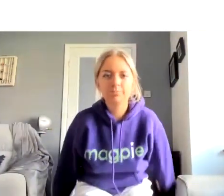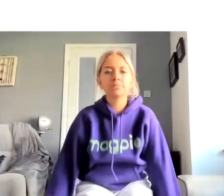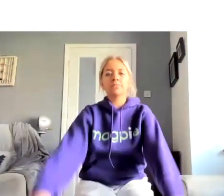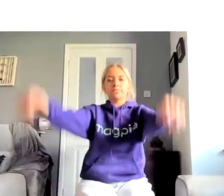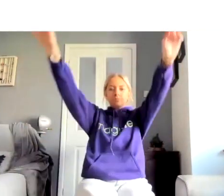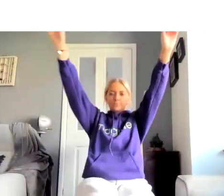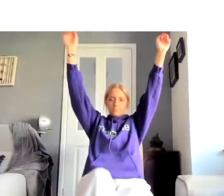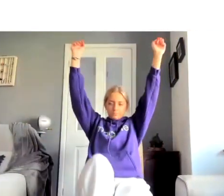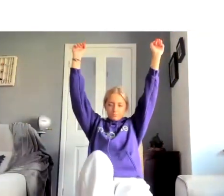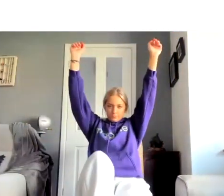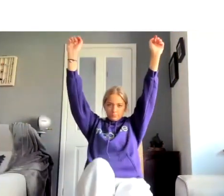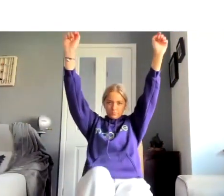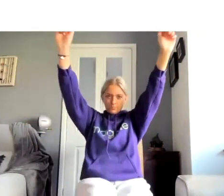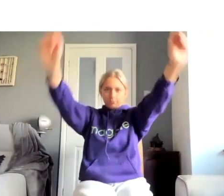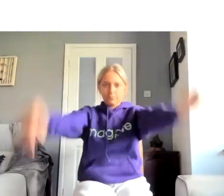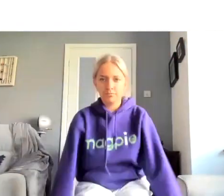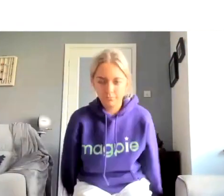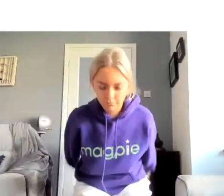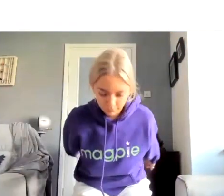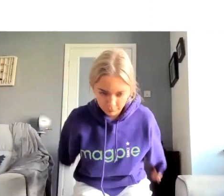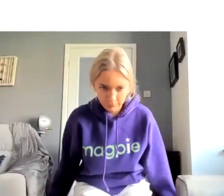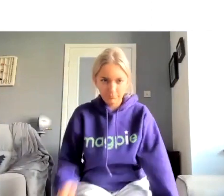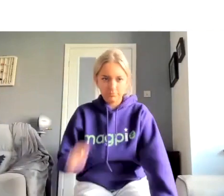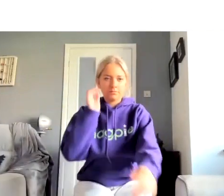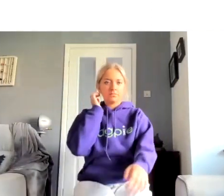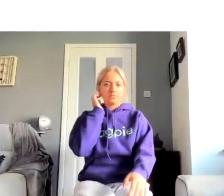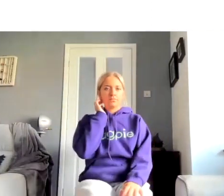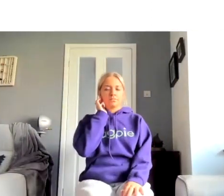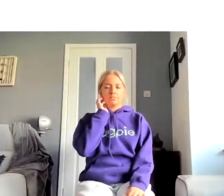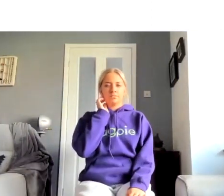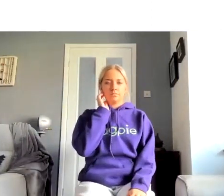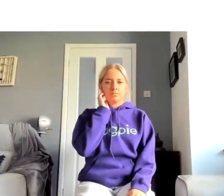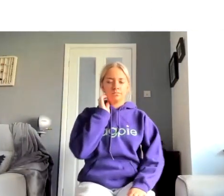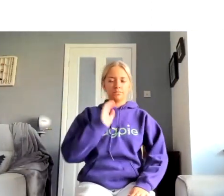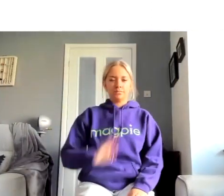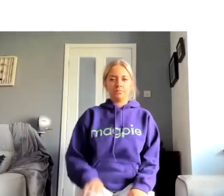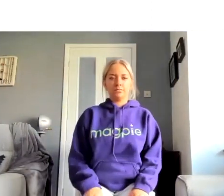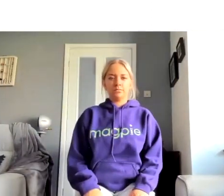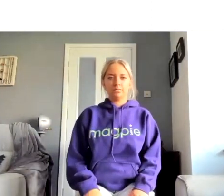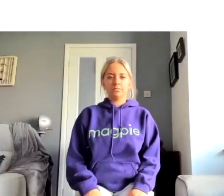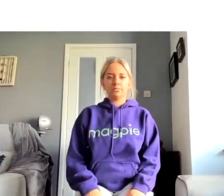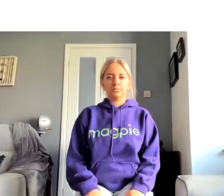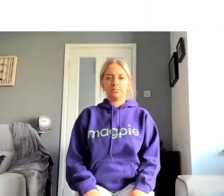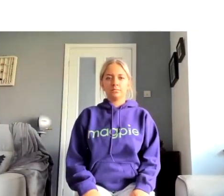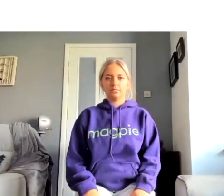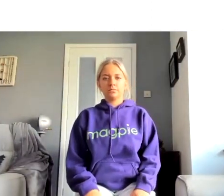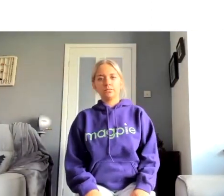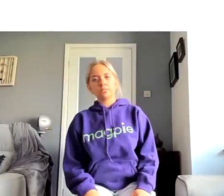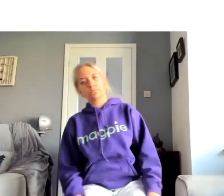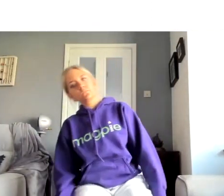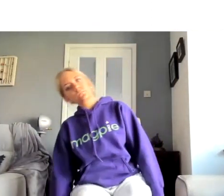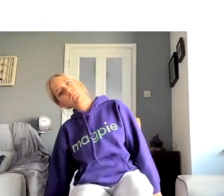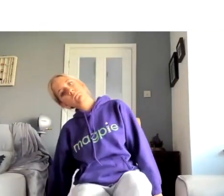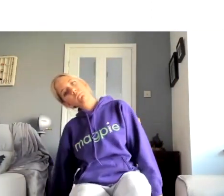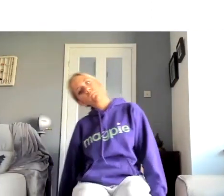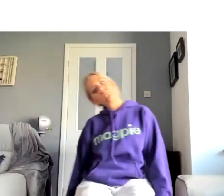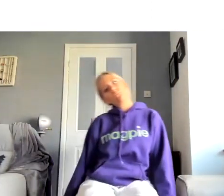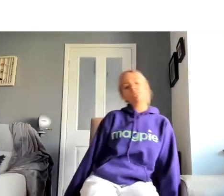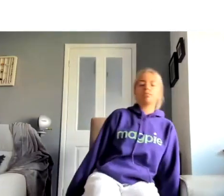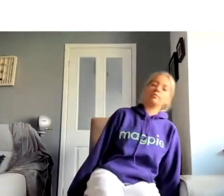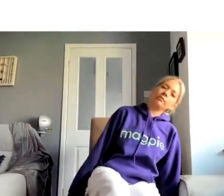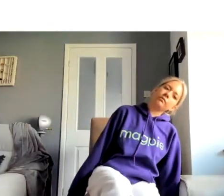round and round you can do your sway in any direction this is just imagining our meolo our cow